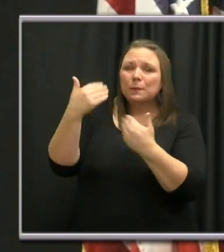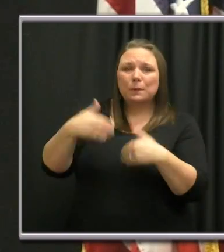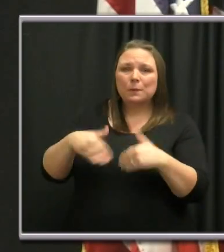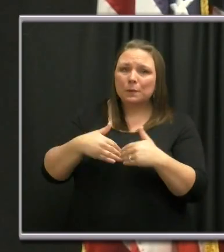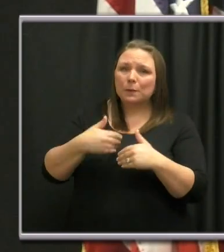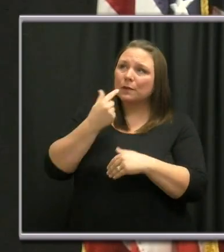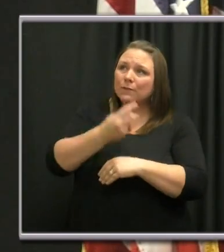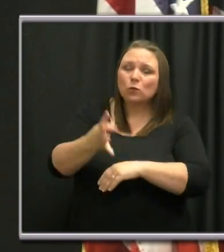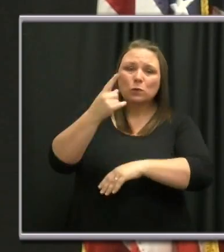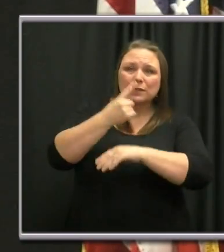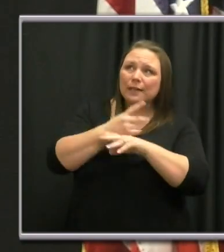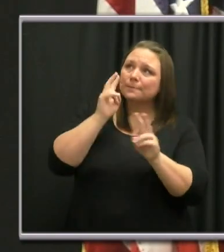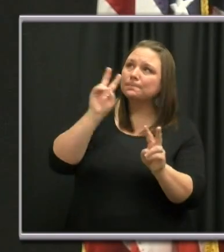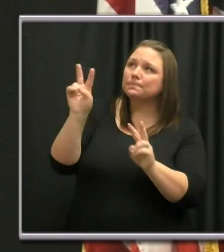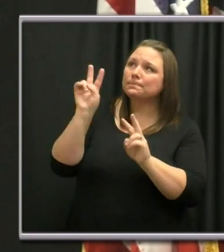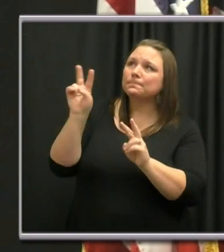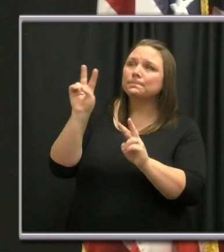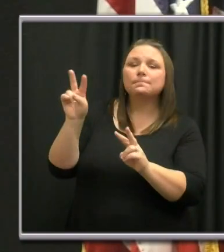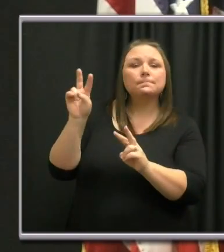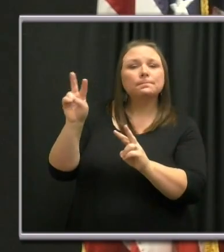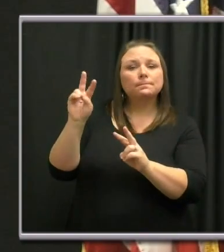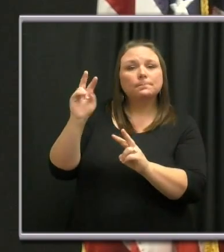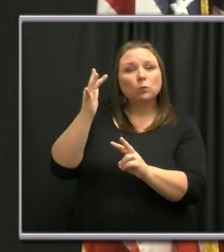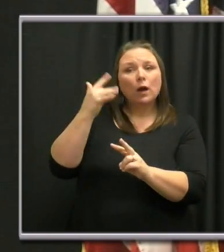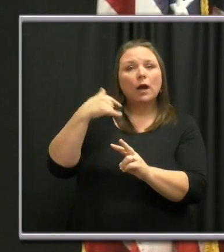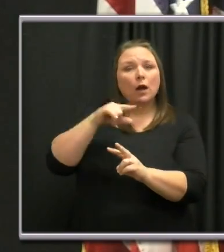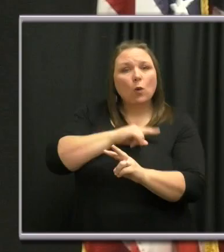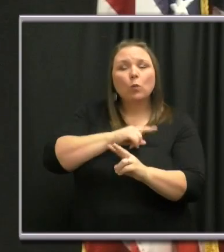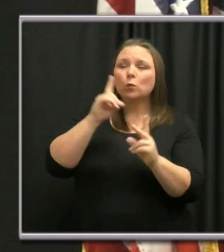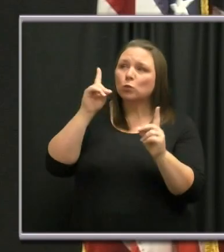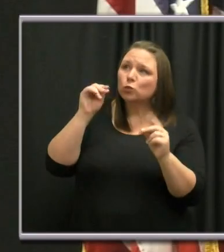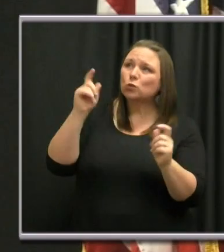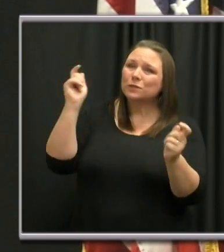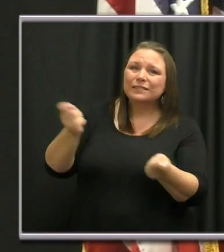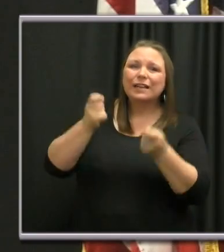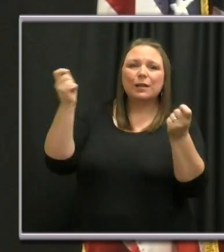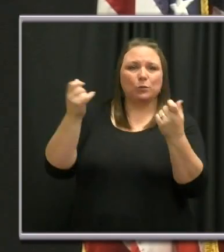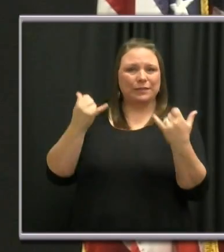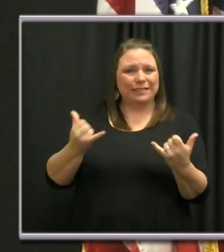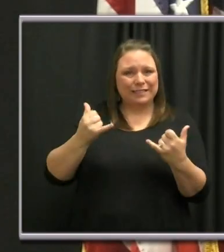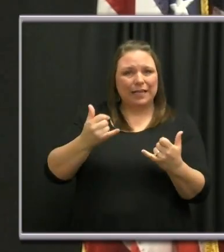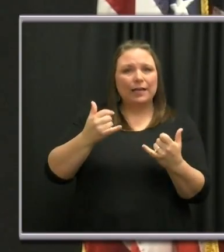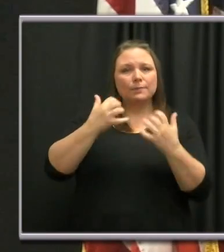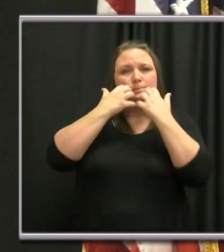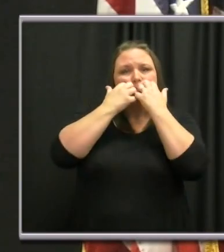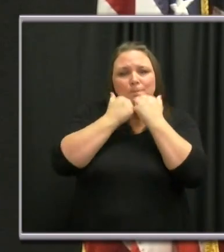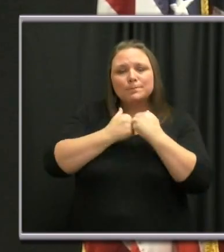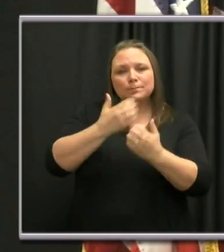THAT IN MIND AS WE LIVE OUT THE